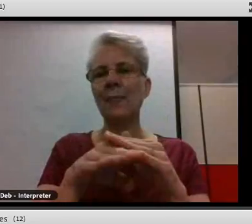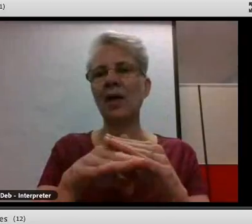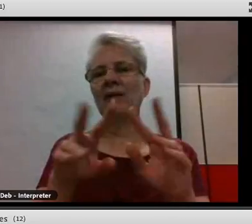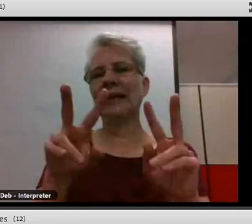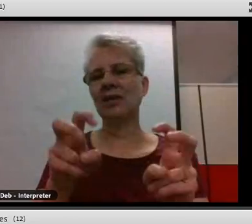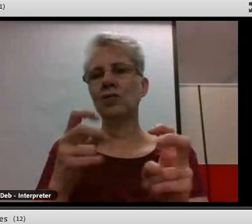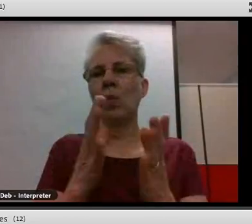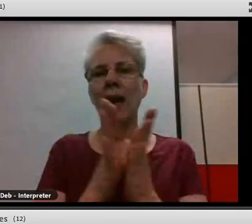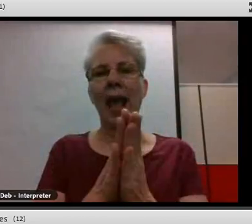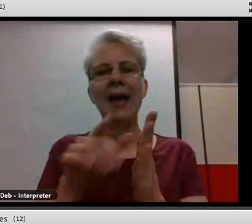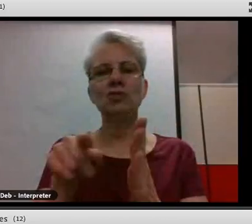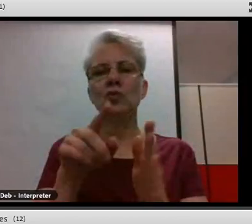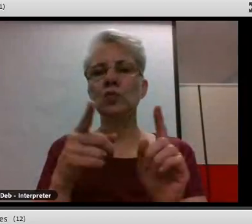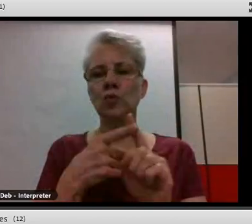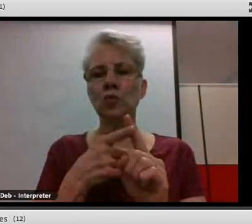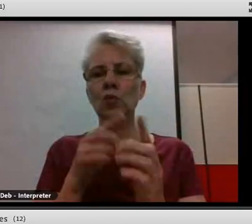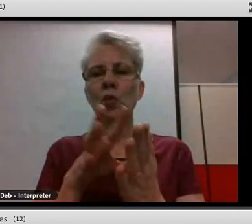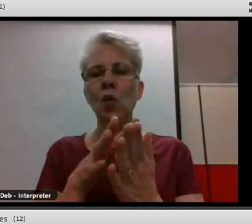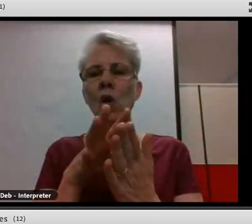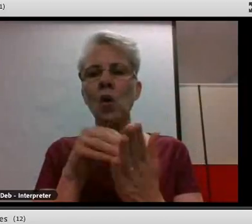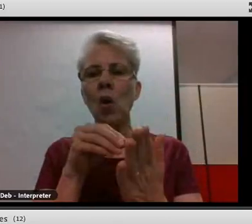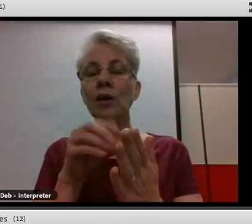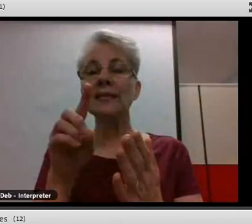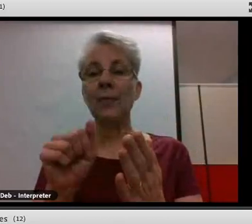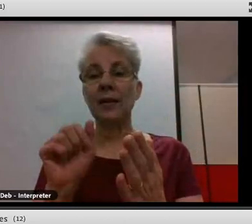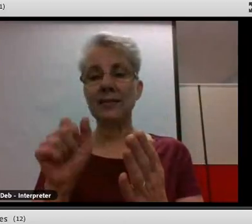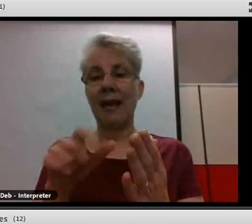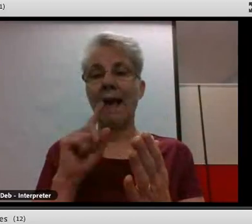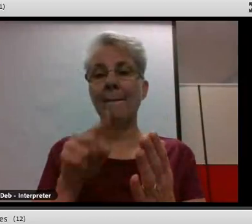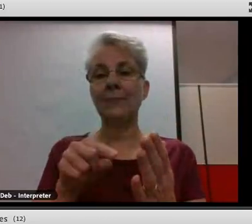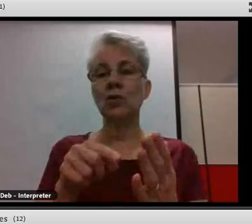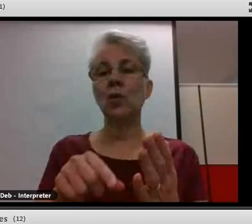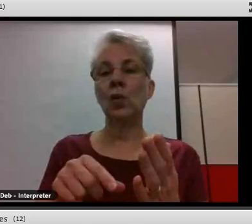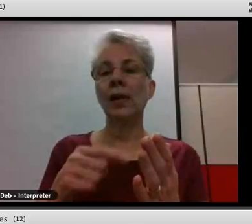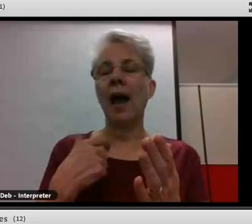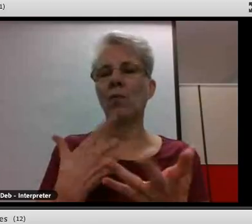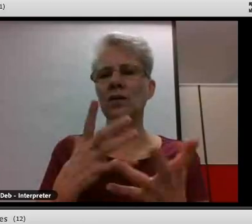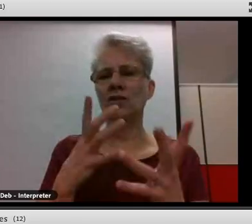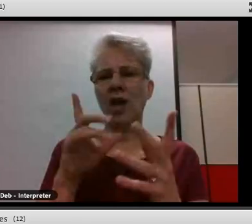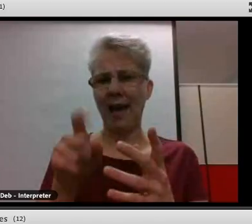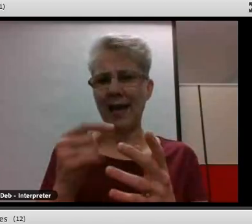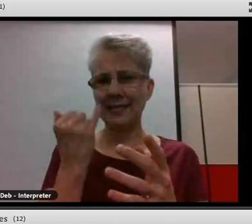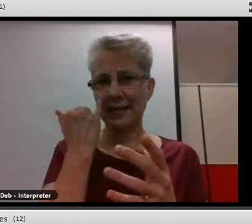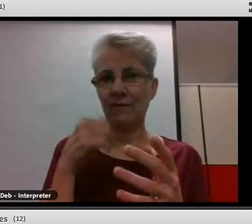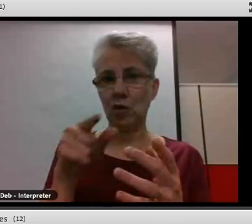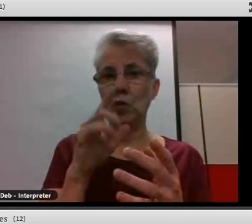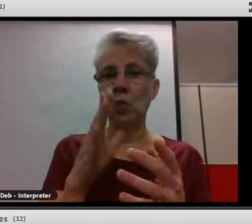So we need to find a way to reasonably accommodate people with the collections.